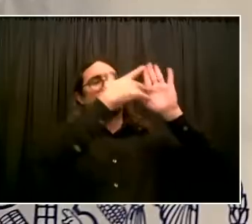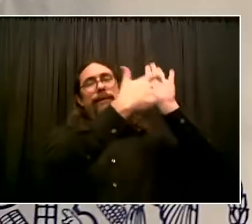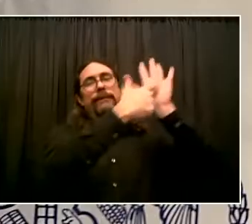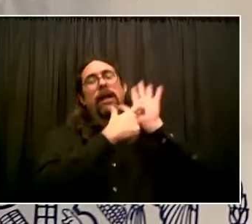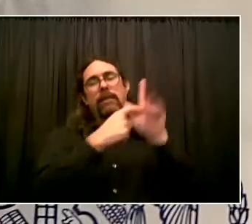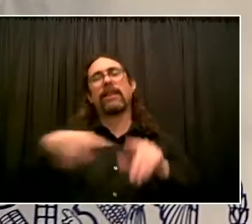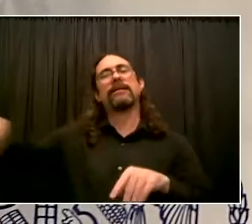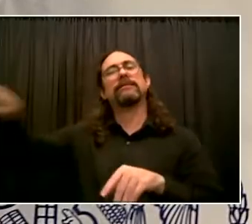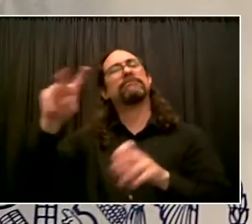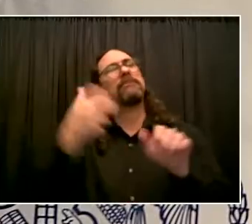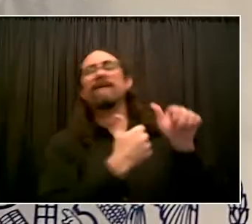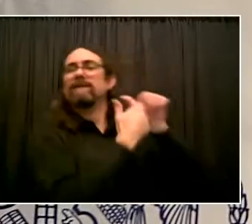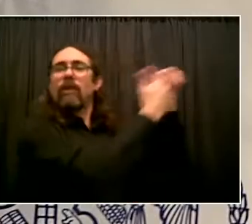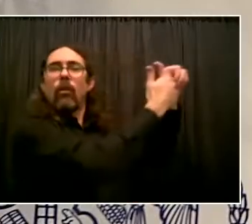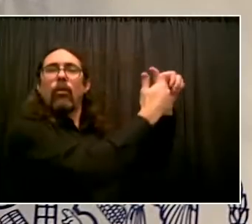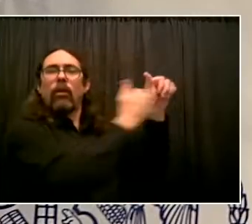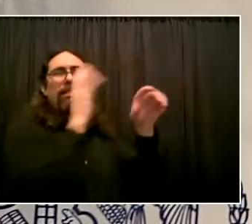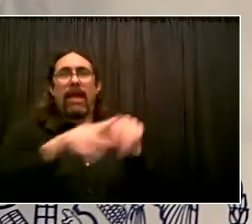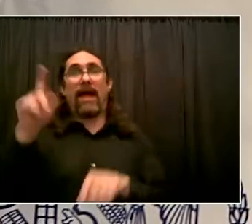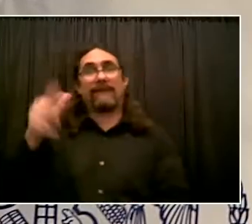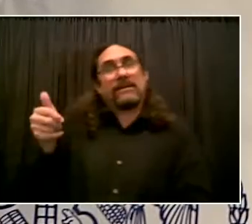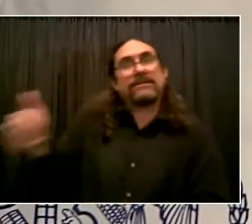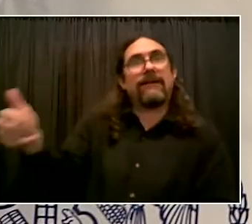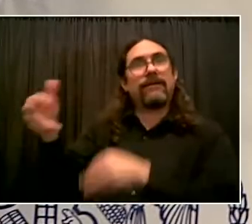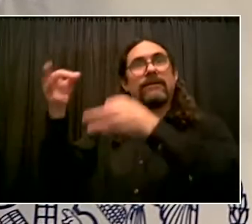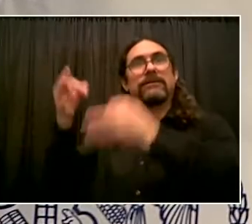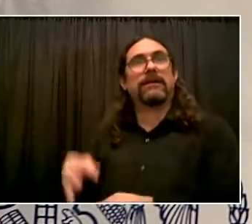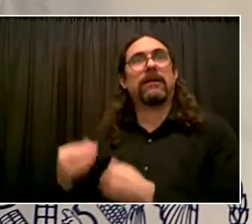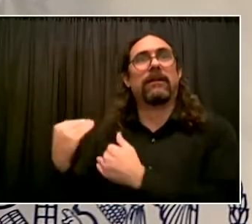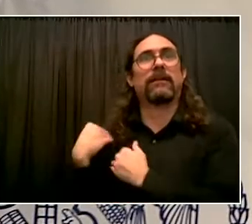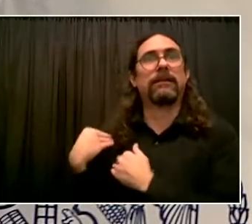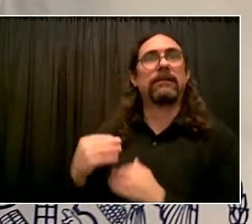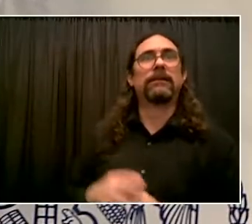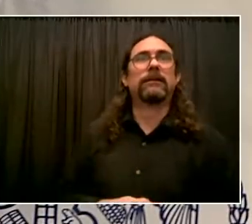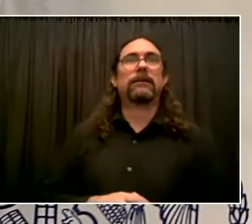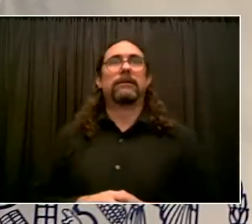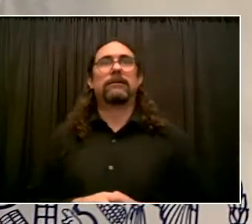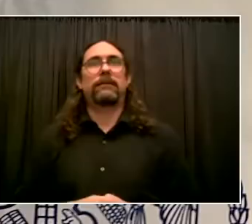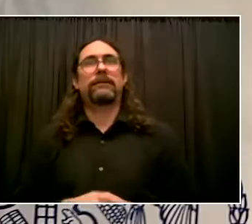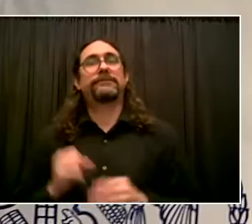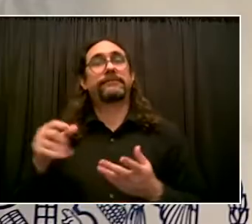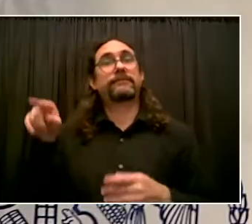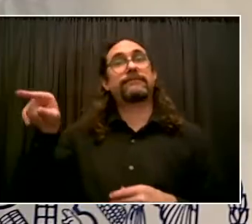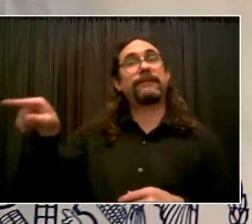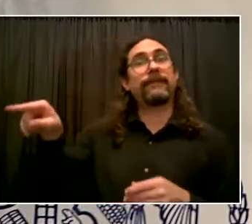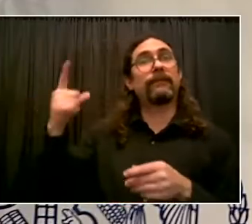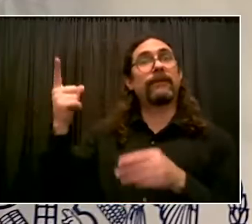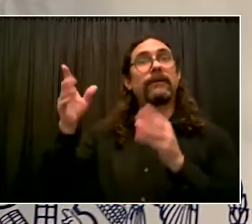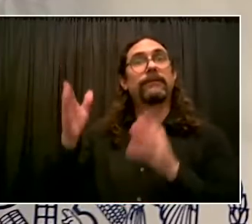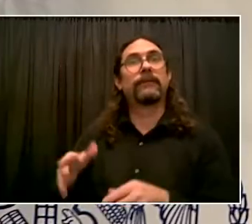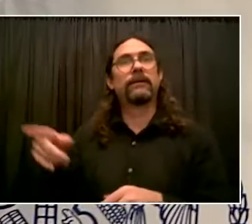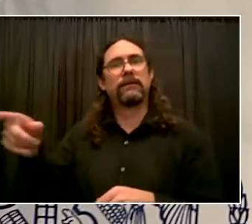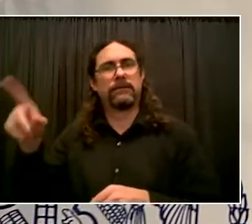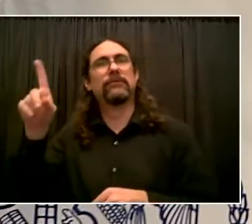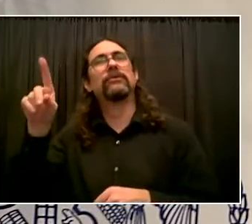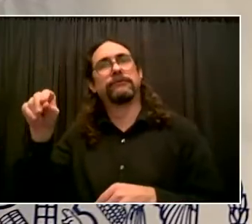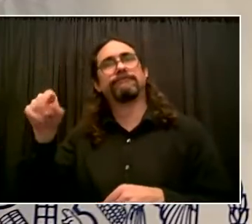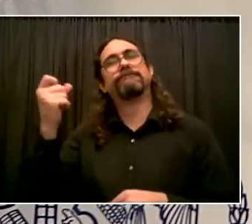REALLY MADE IT A PRIORITY HIMSELF TO GET HIS